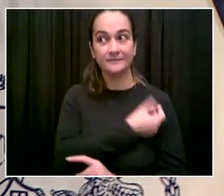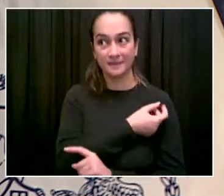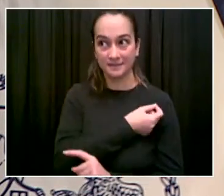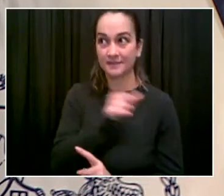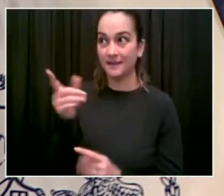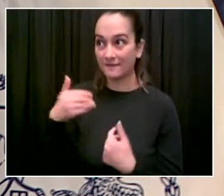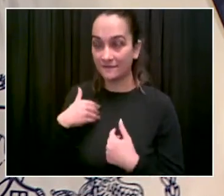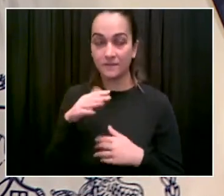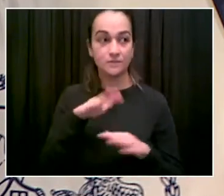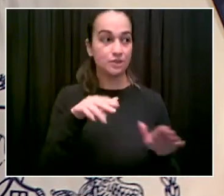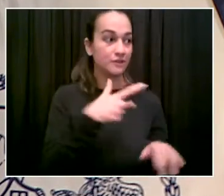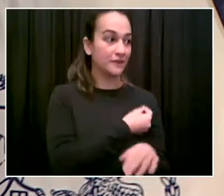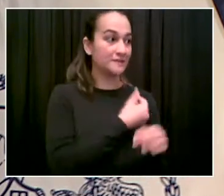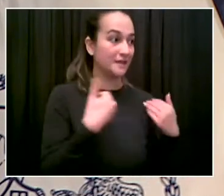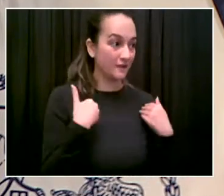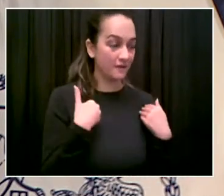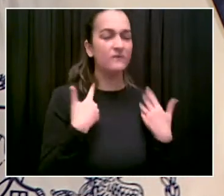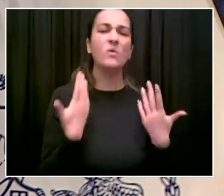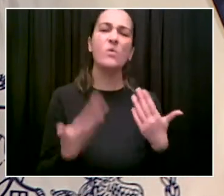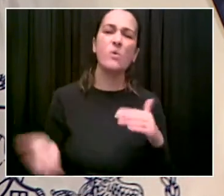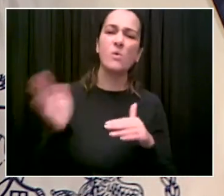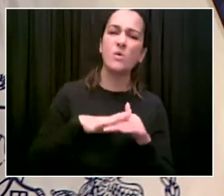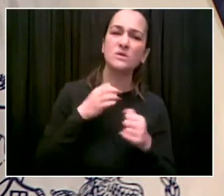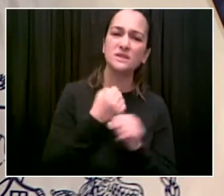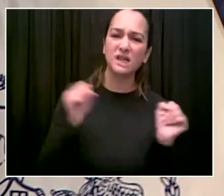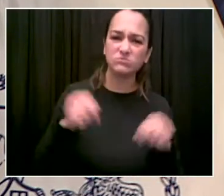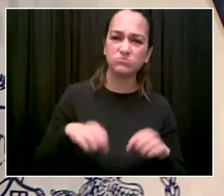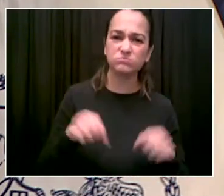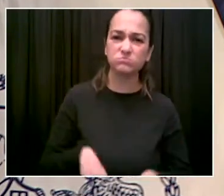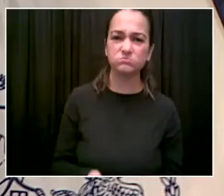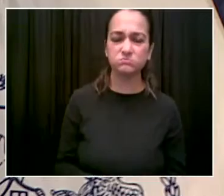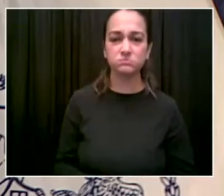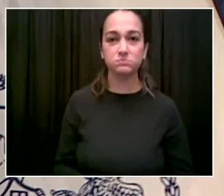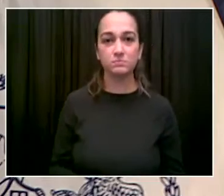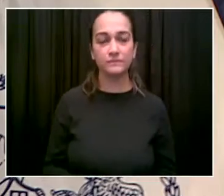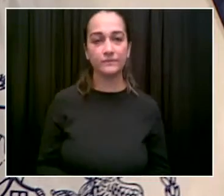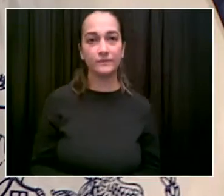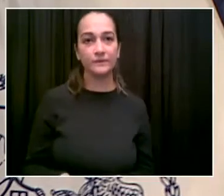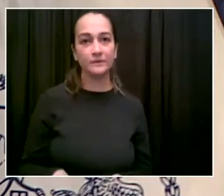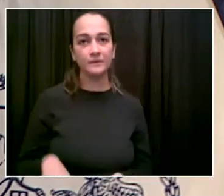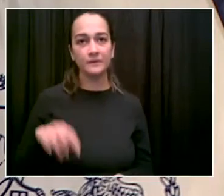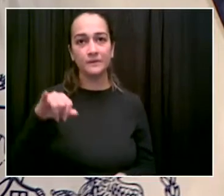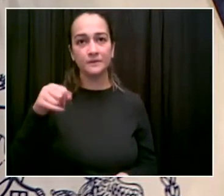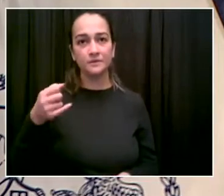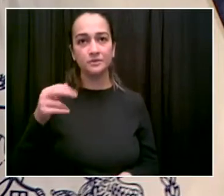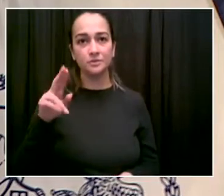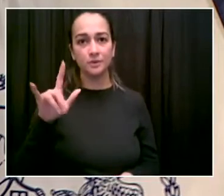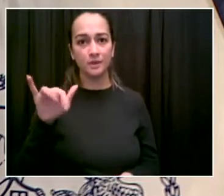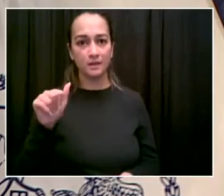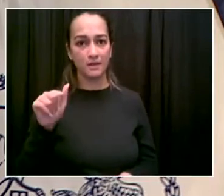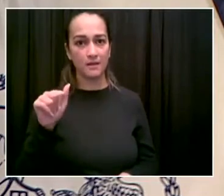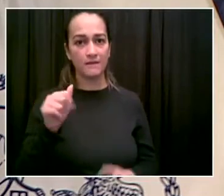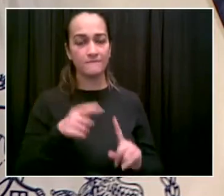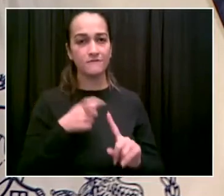TO KEEP THE KIDS SAFE. THE NEXT QUESTION GOES TO JULIA FROM THE POST.